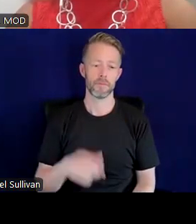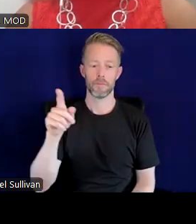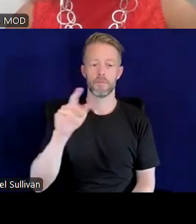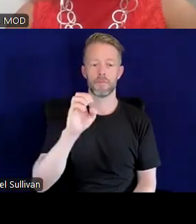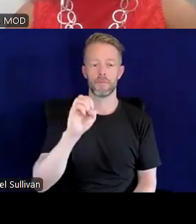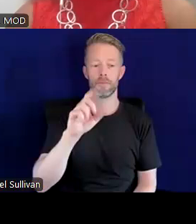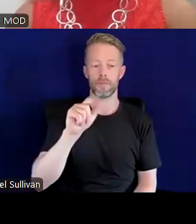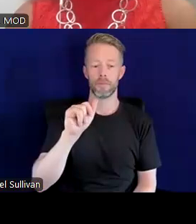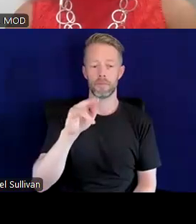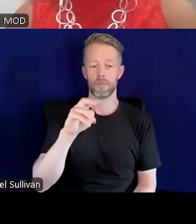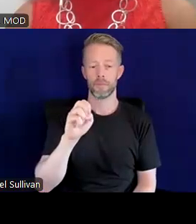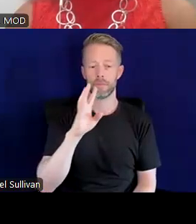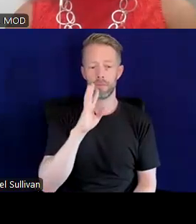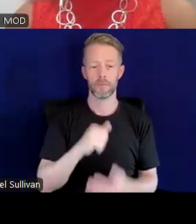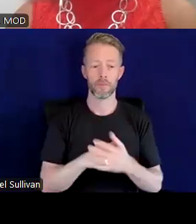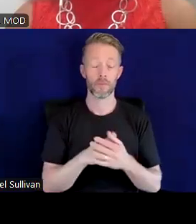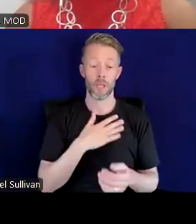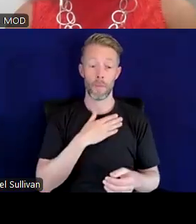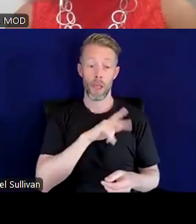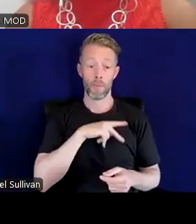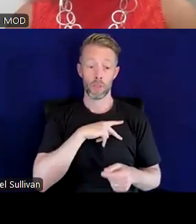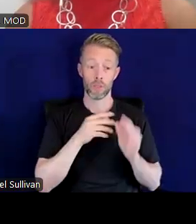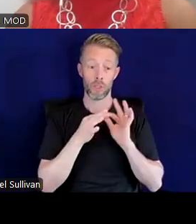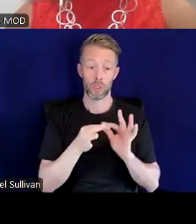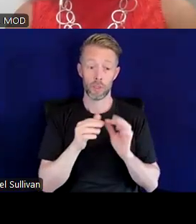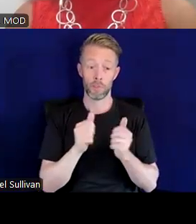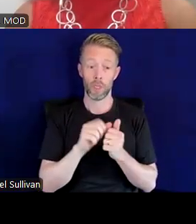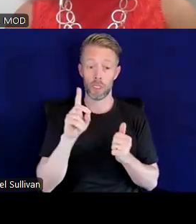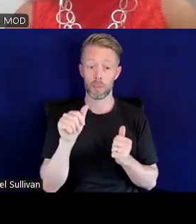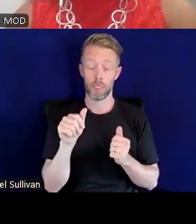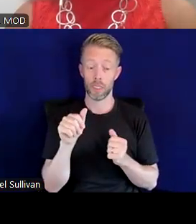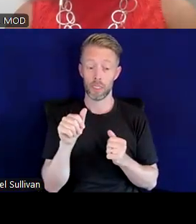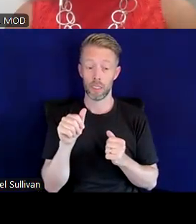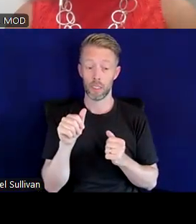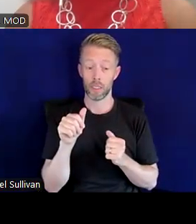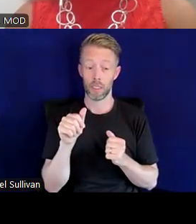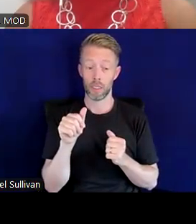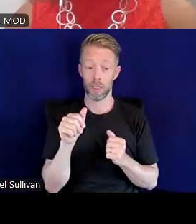Elaine: This is Elaine again. My personal relationship with disability has evolved